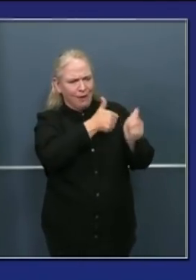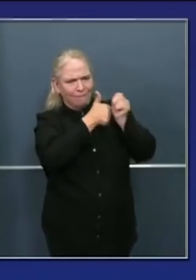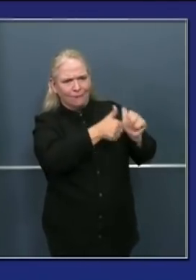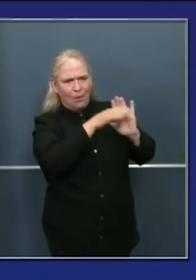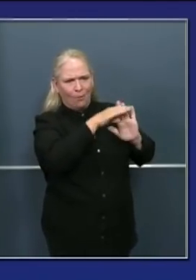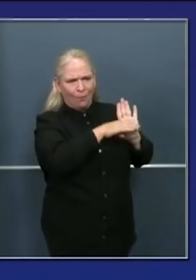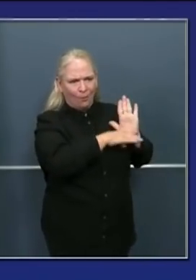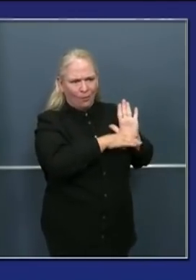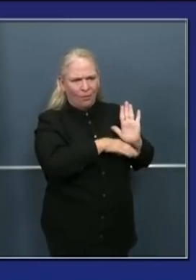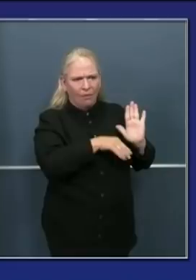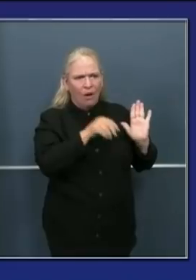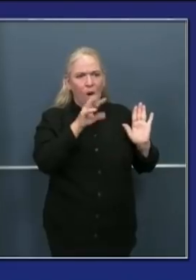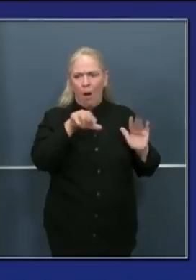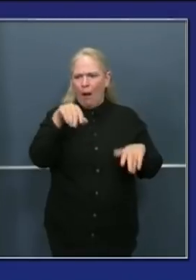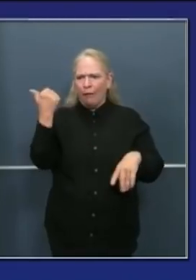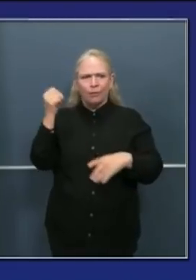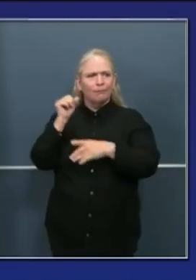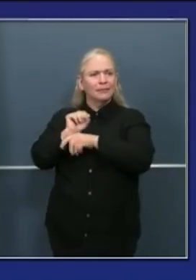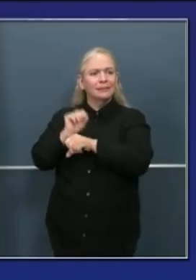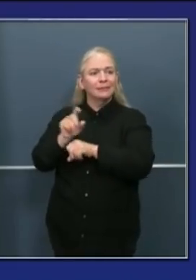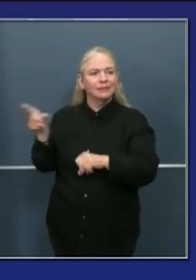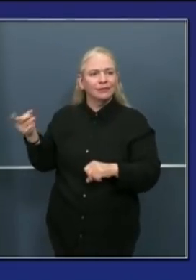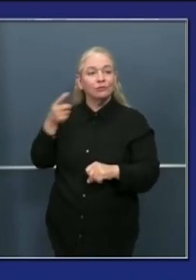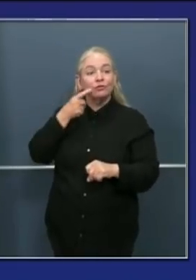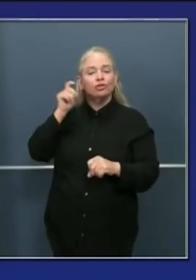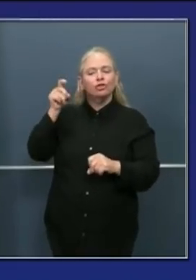HAVE VIOLATORS OR HIGH WORKPLACE OR INDUSTRIES THAT